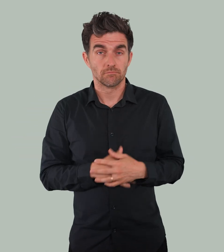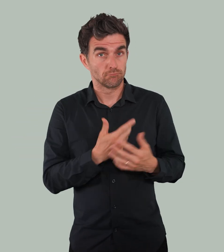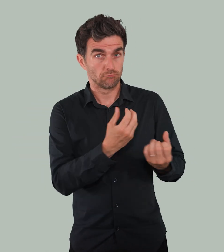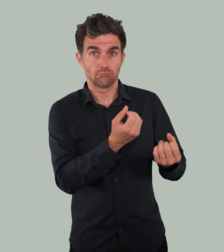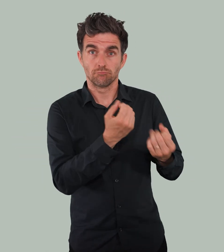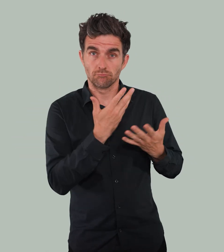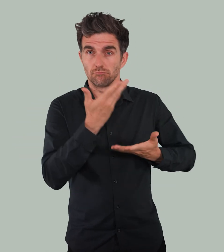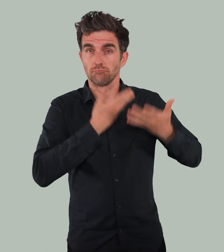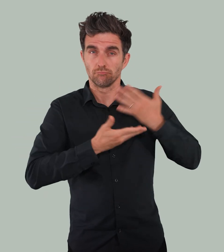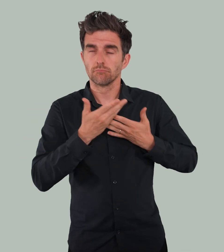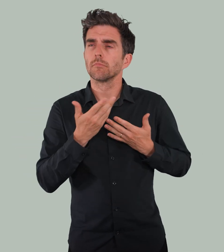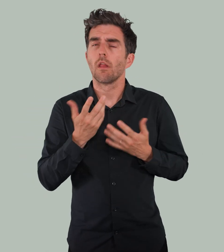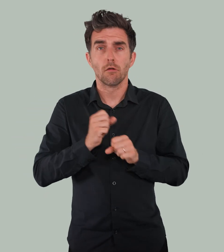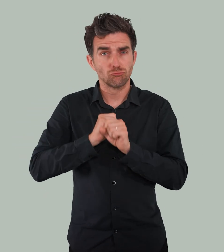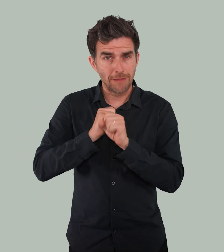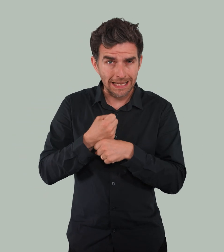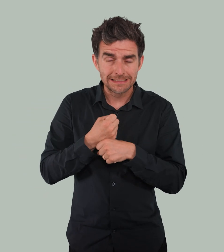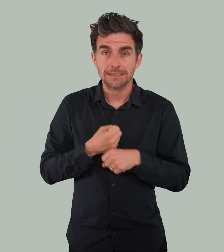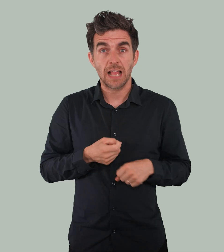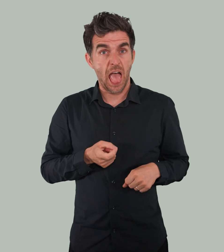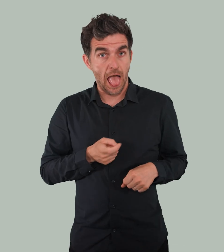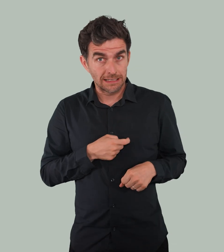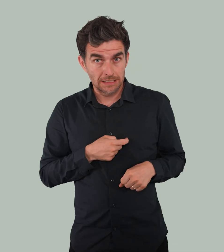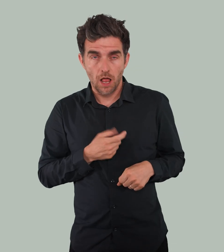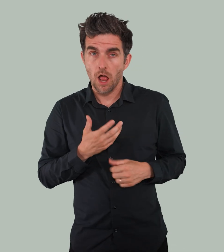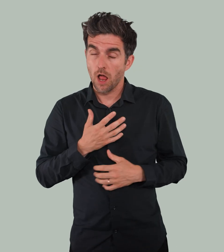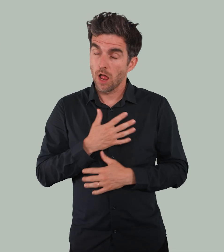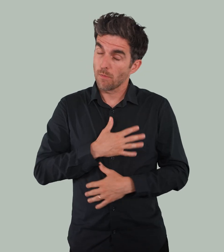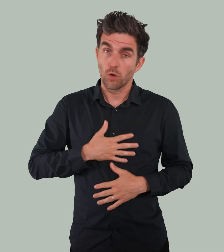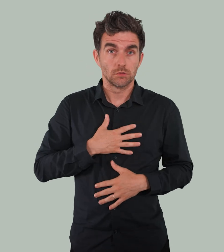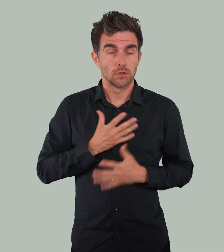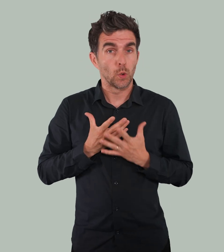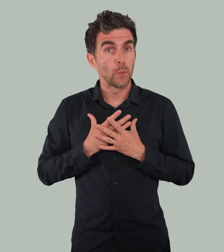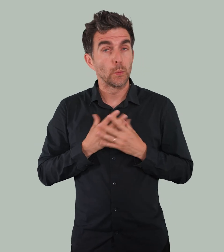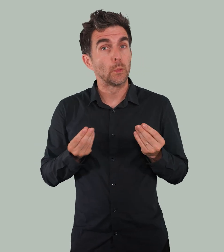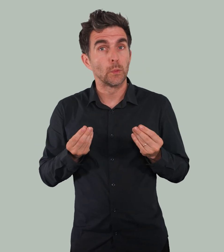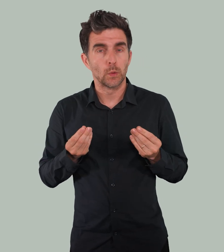Respondents describe effects such as stress and anxiety, emotional exhaustion,